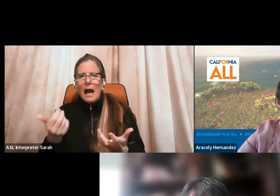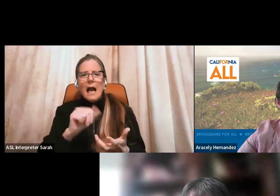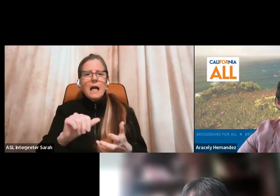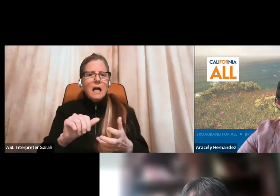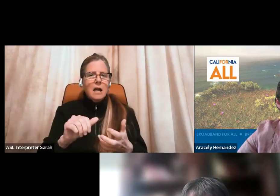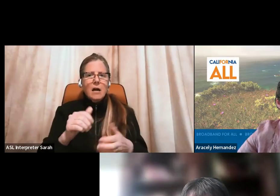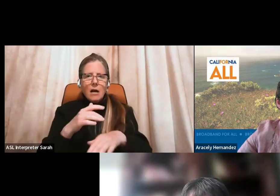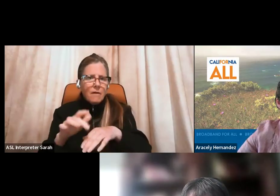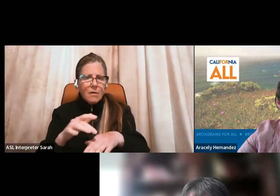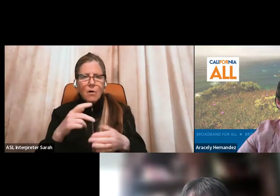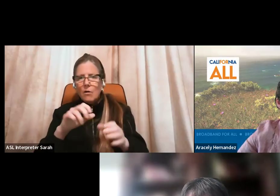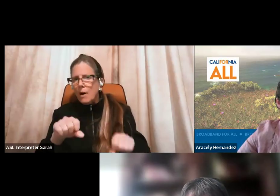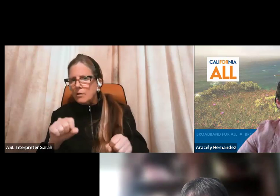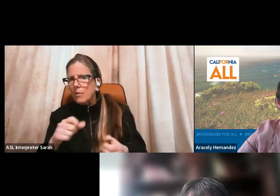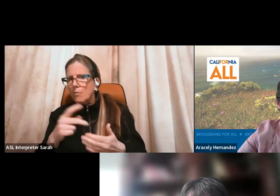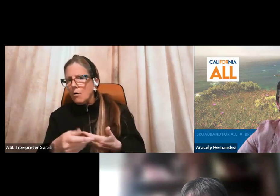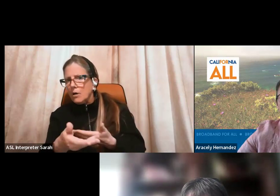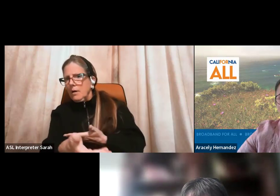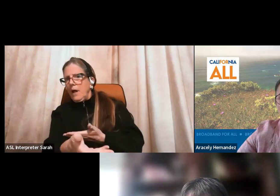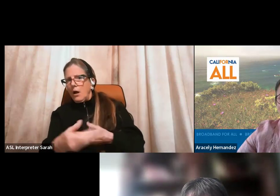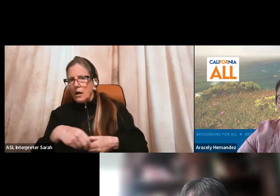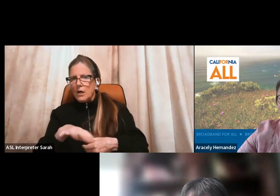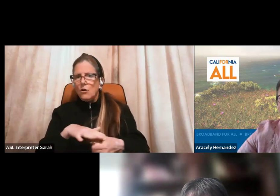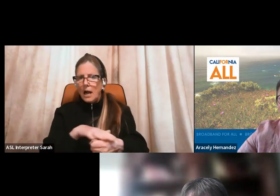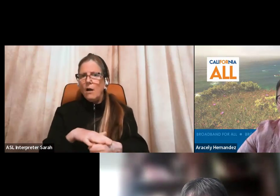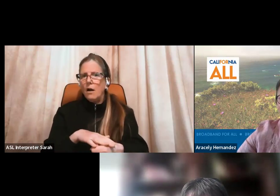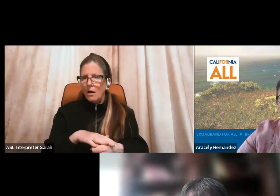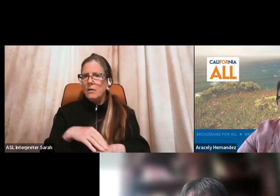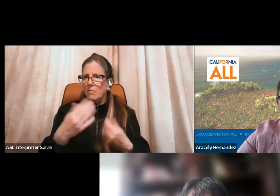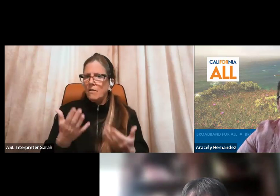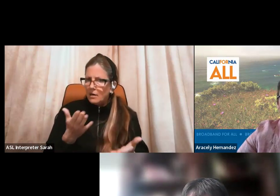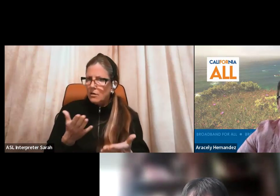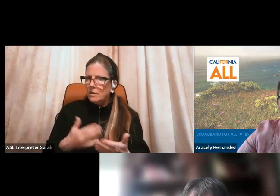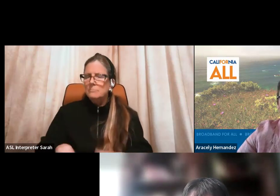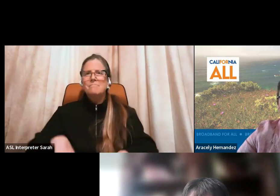entities that provide services in your area. Excellent, thank you so much.